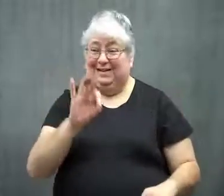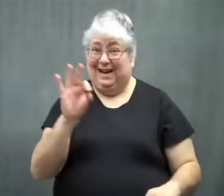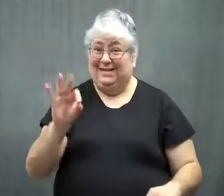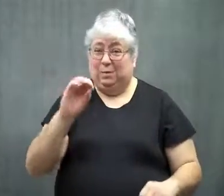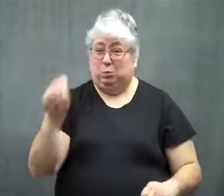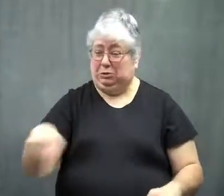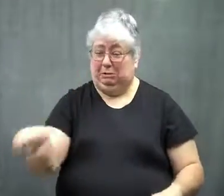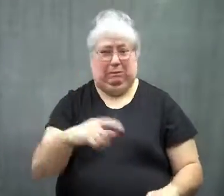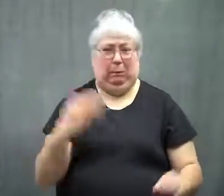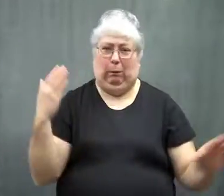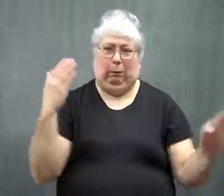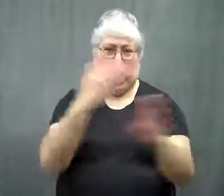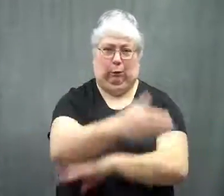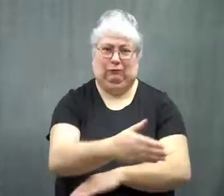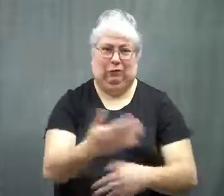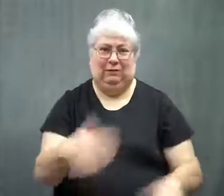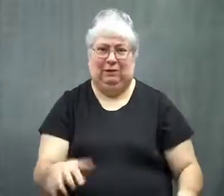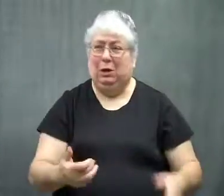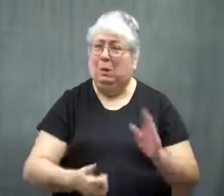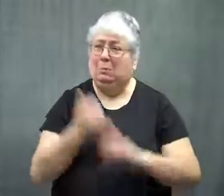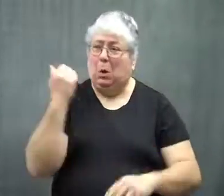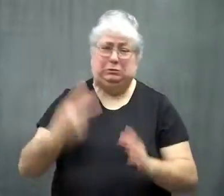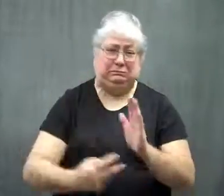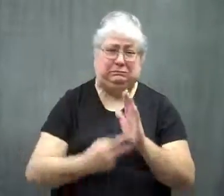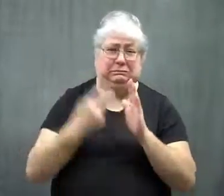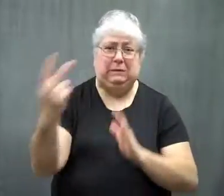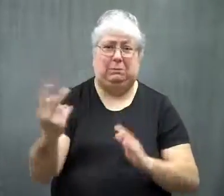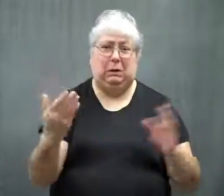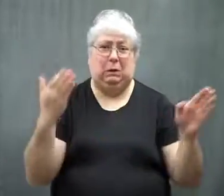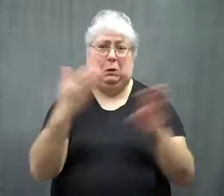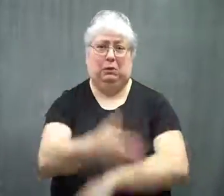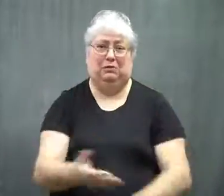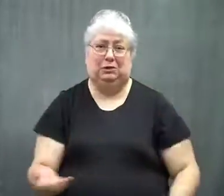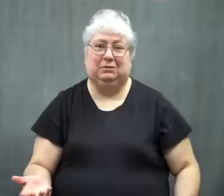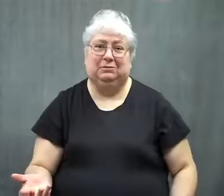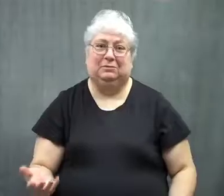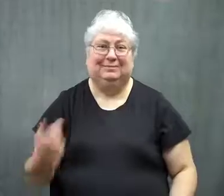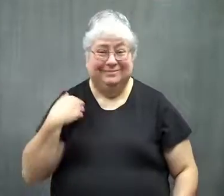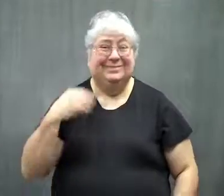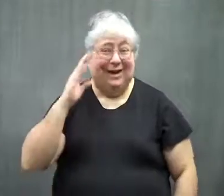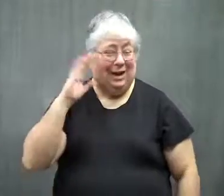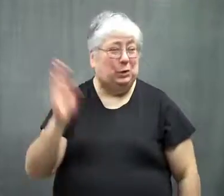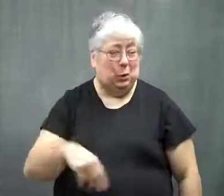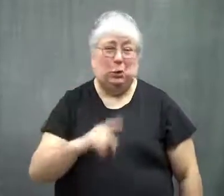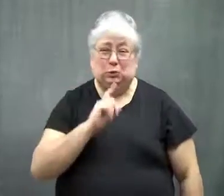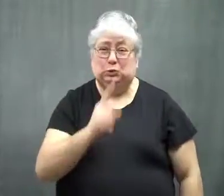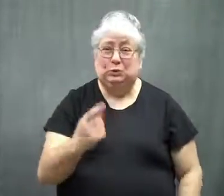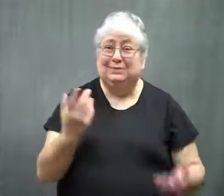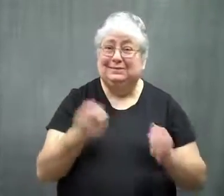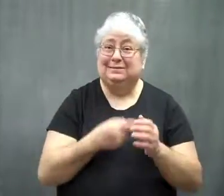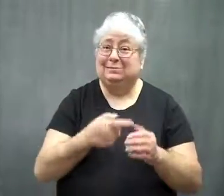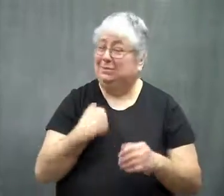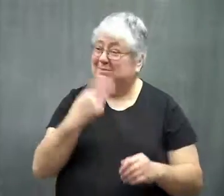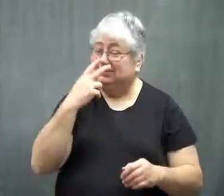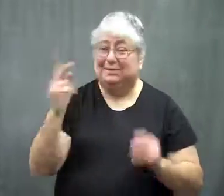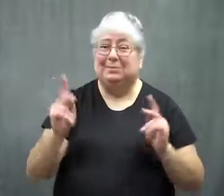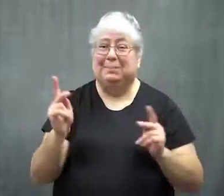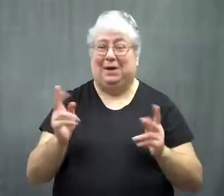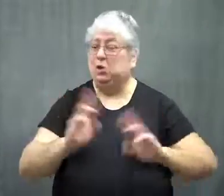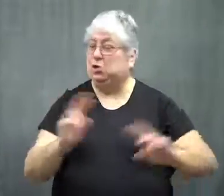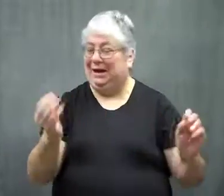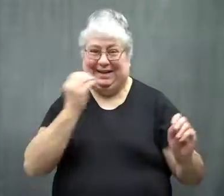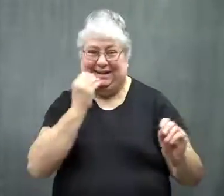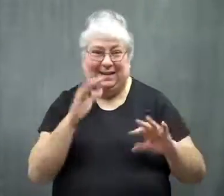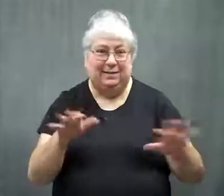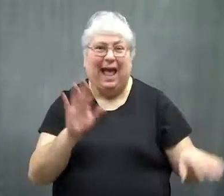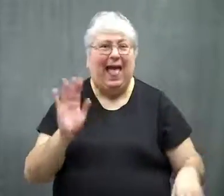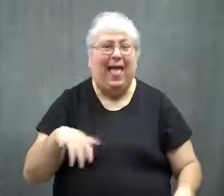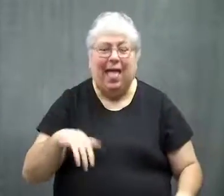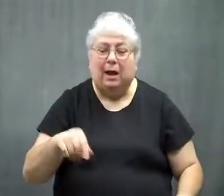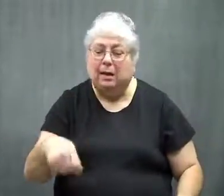99% of these people eat more than that. Many eat more than double the limit.